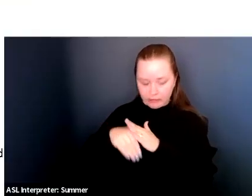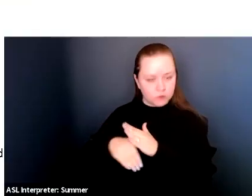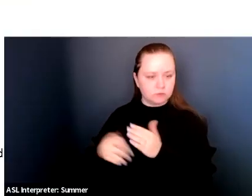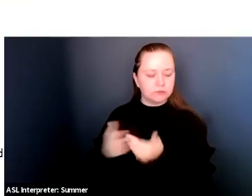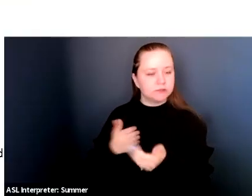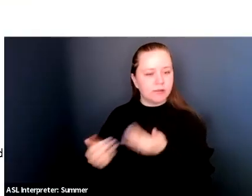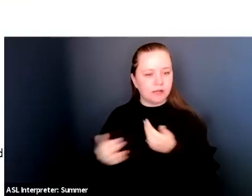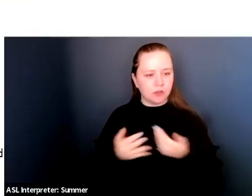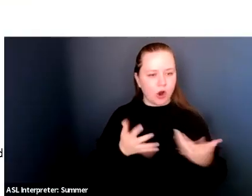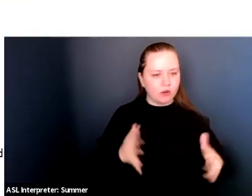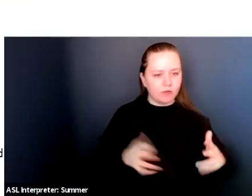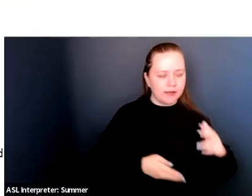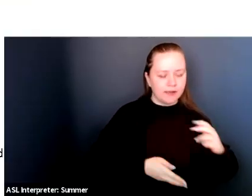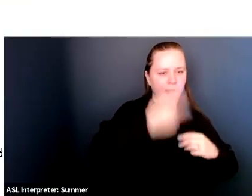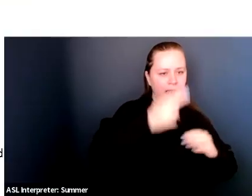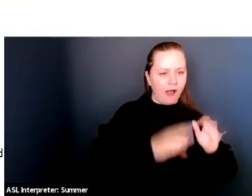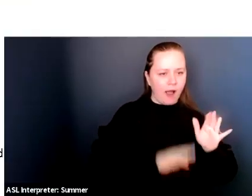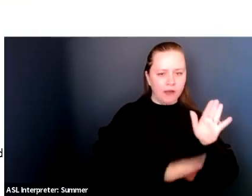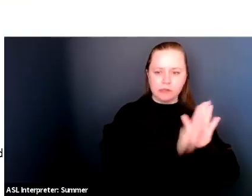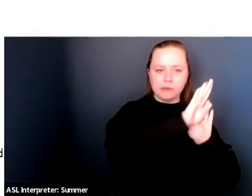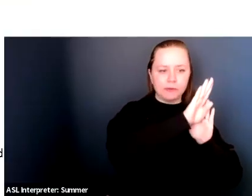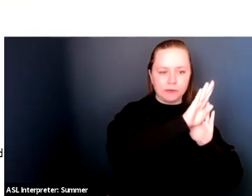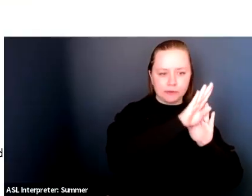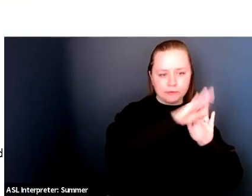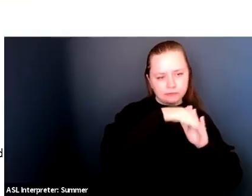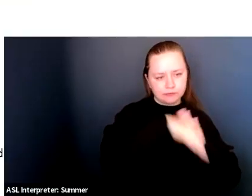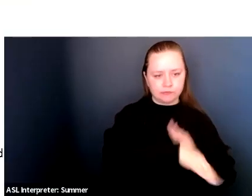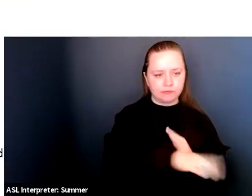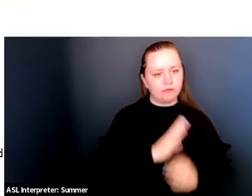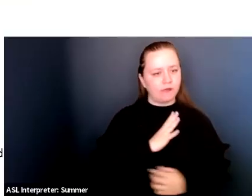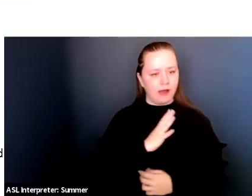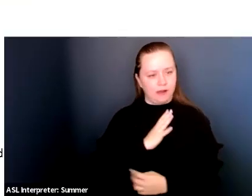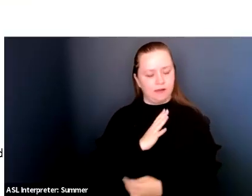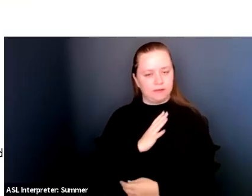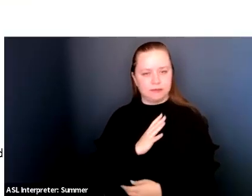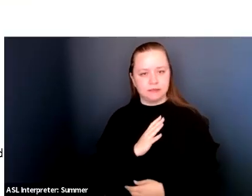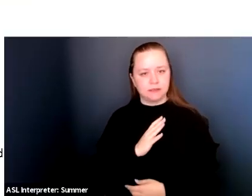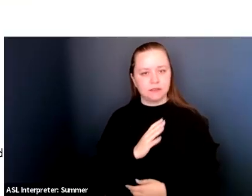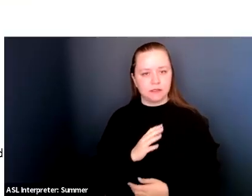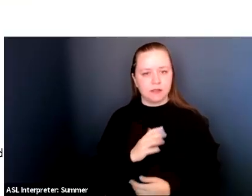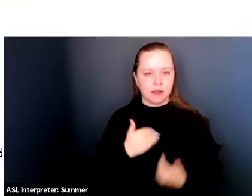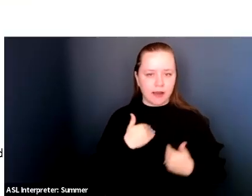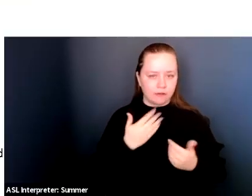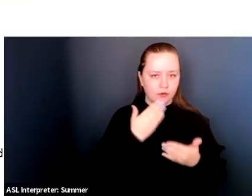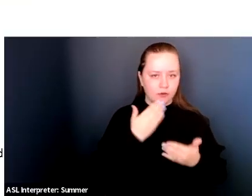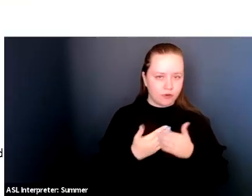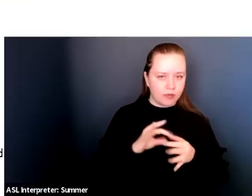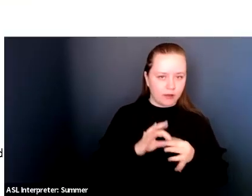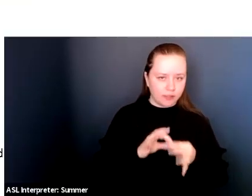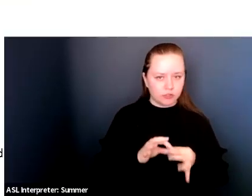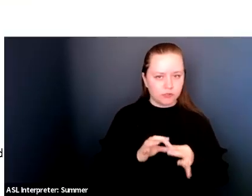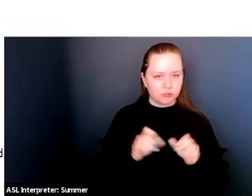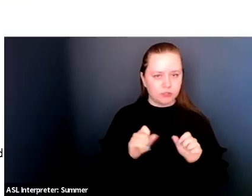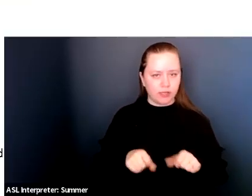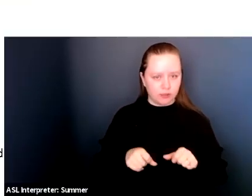And then of course, we'll also have good relationships that can go if people need any rehabilitation after pregnancy.